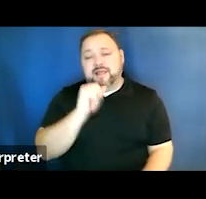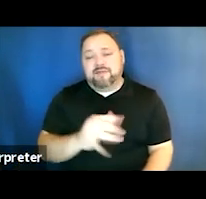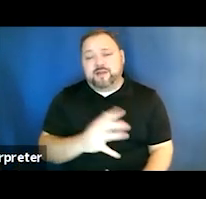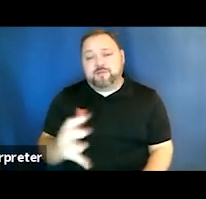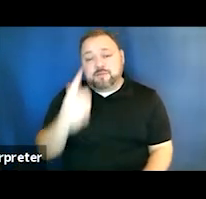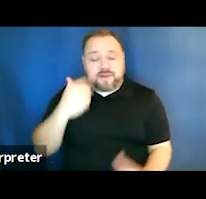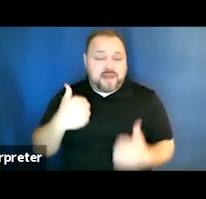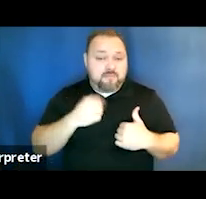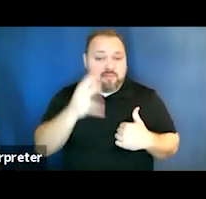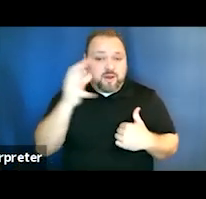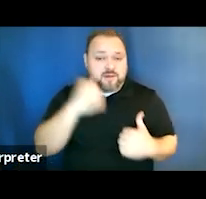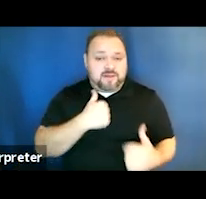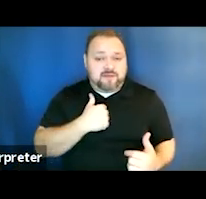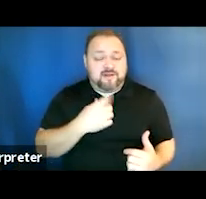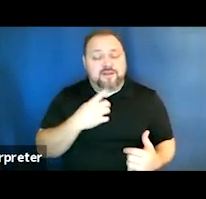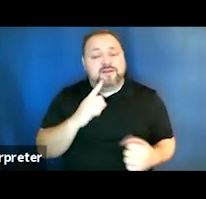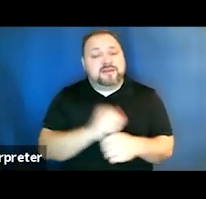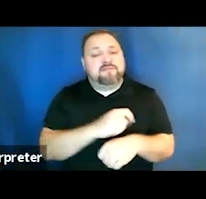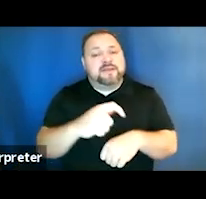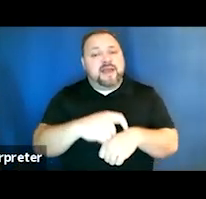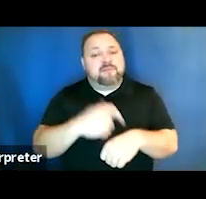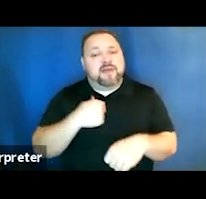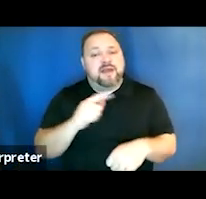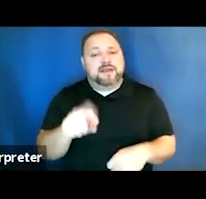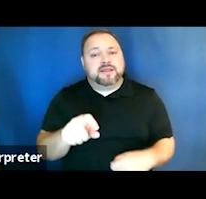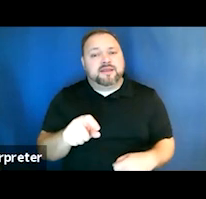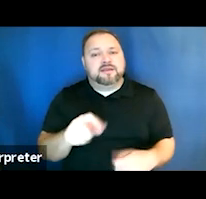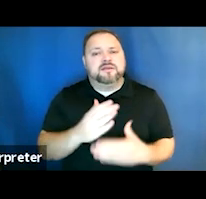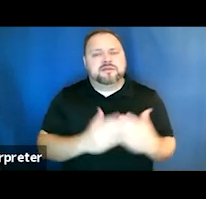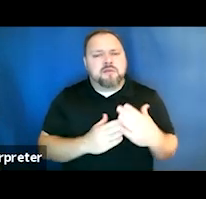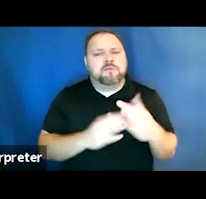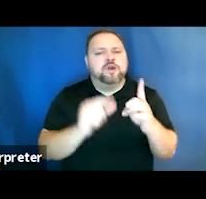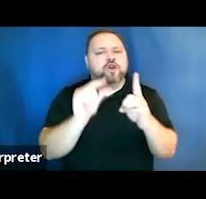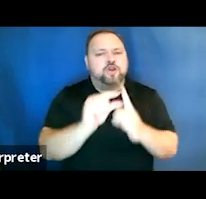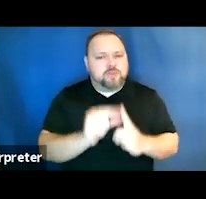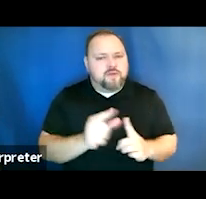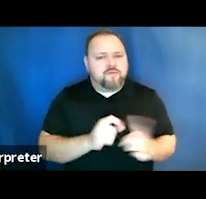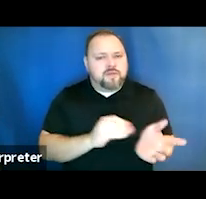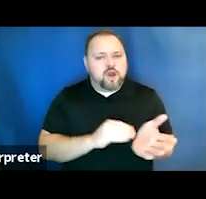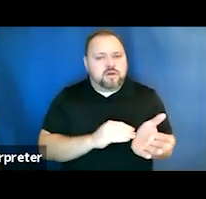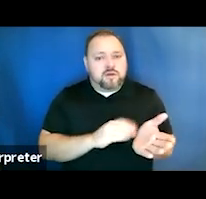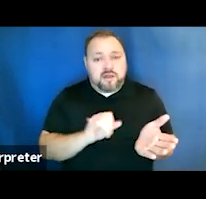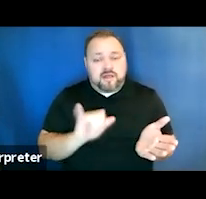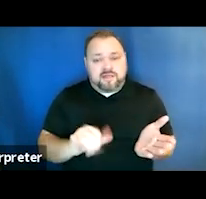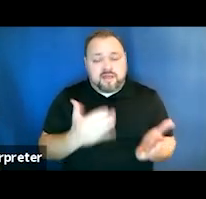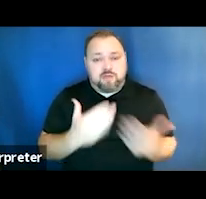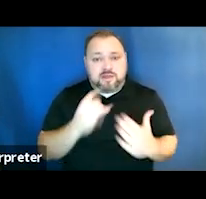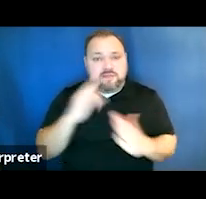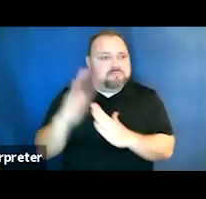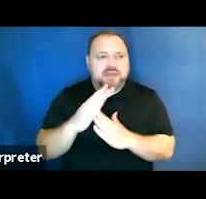There are definitely times that I need some terminology from the doctor, that's probably the biggest.